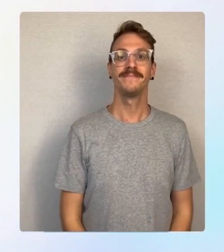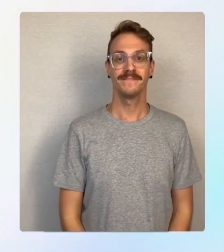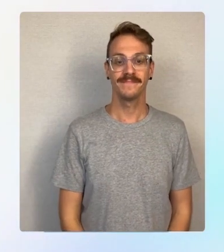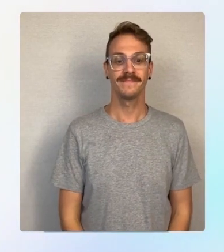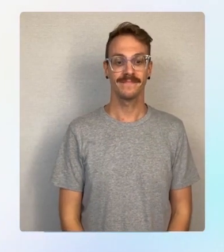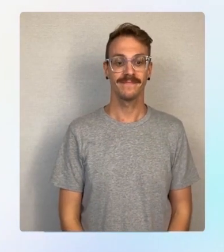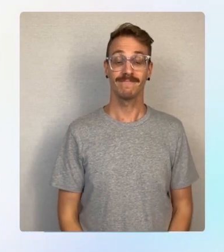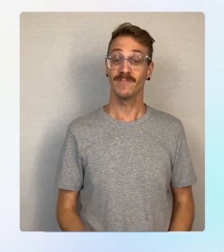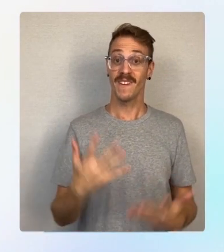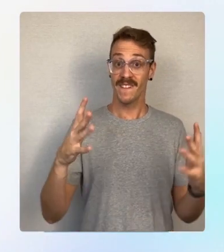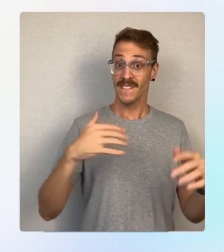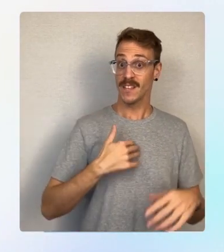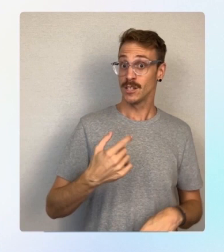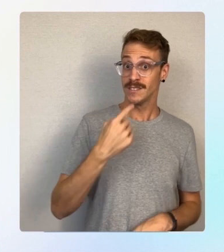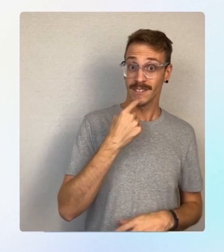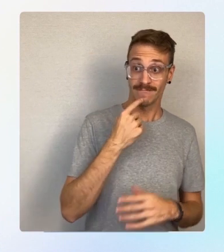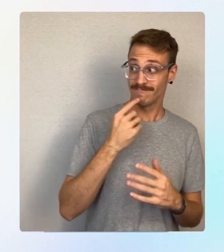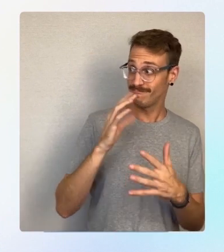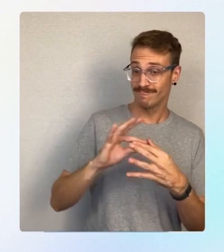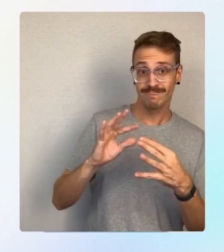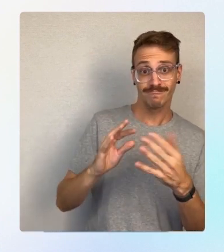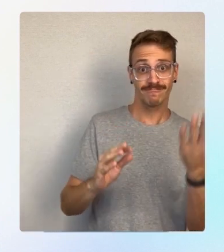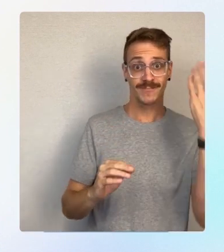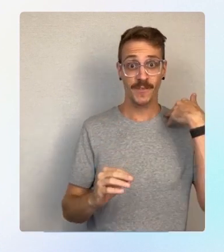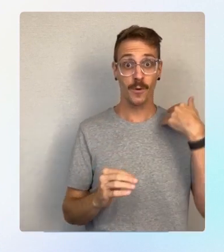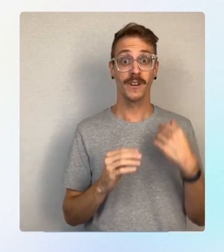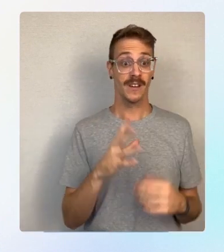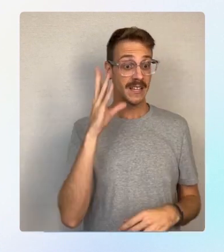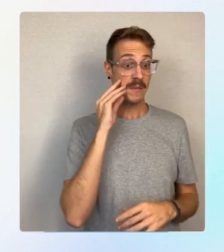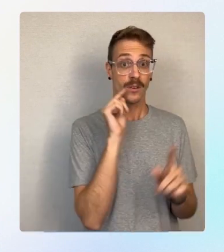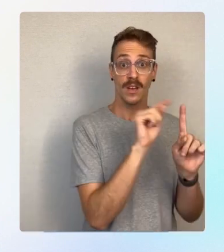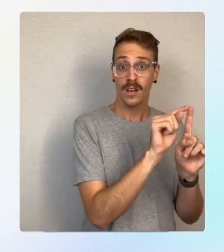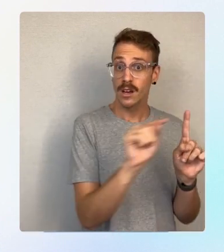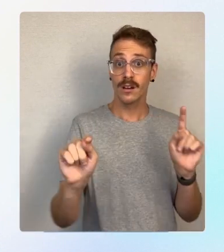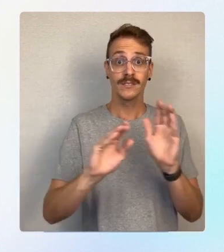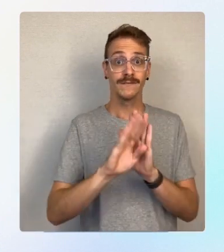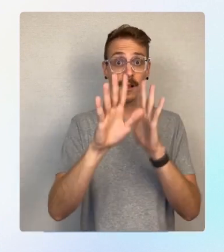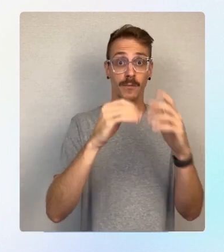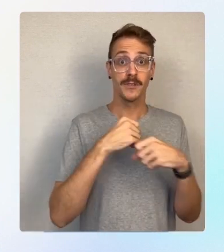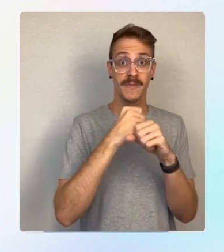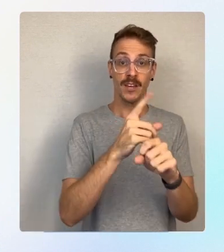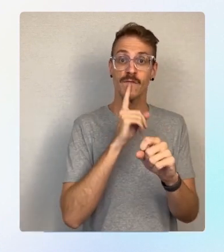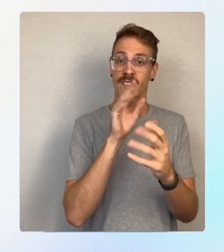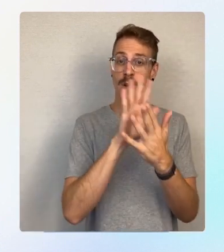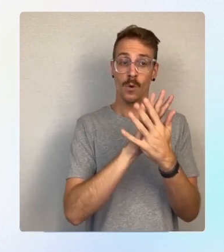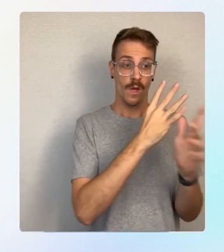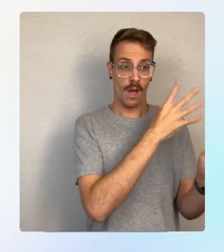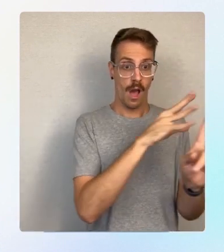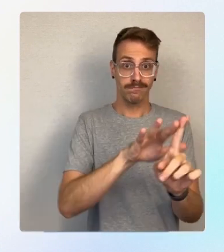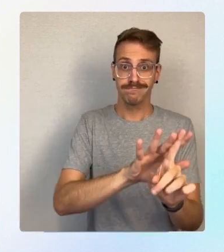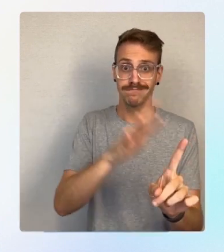We have said before that experiences developers create will really shine when our hardware